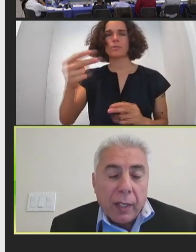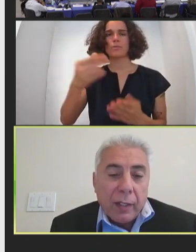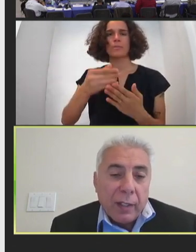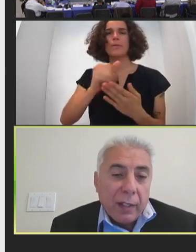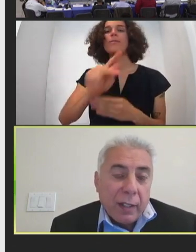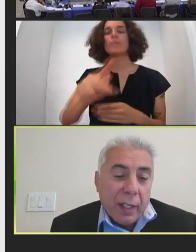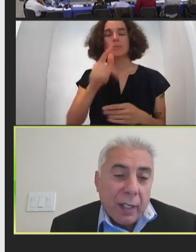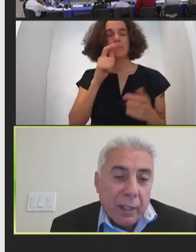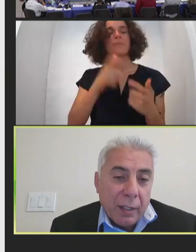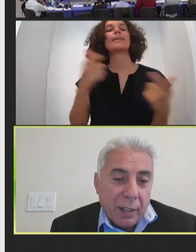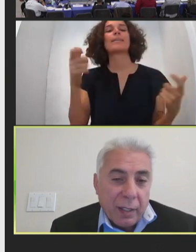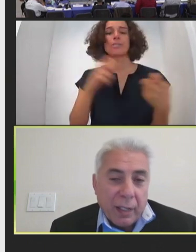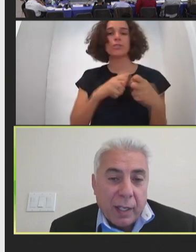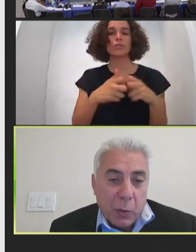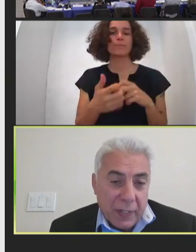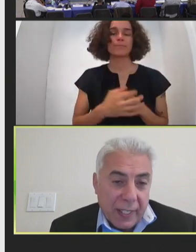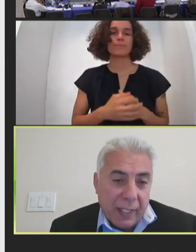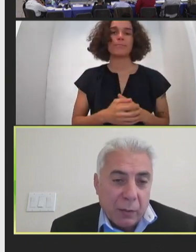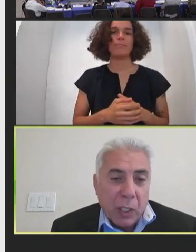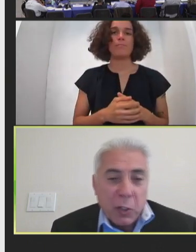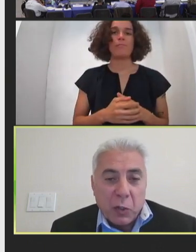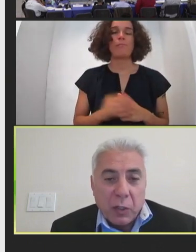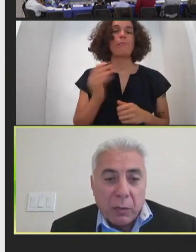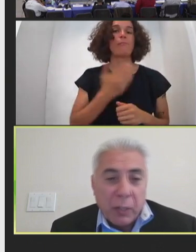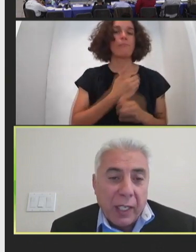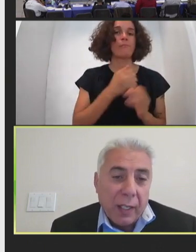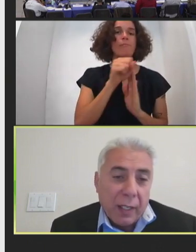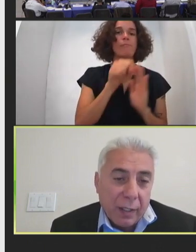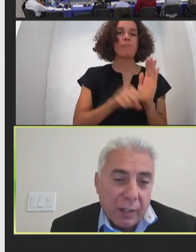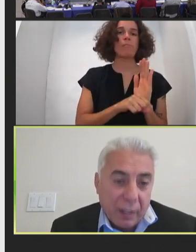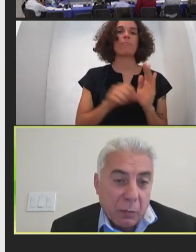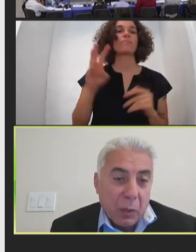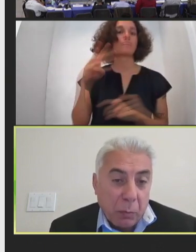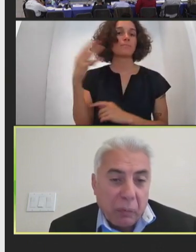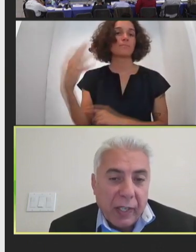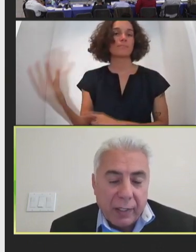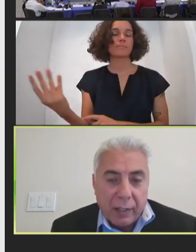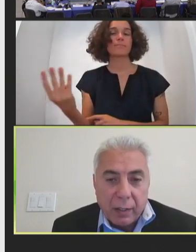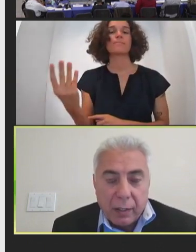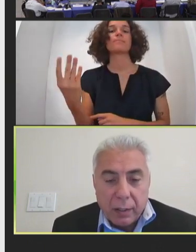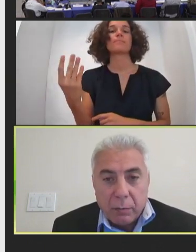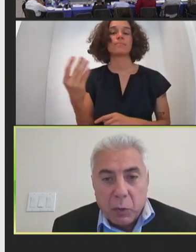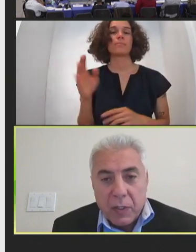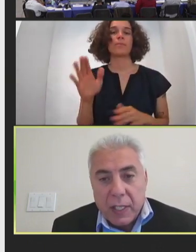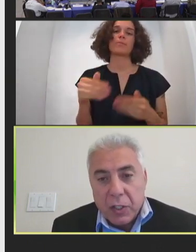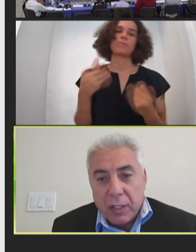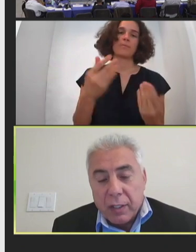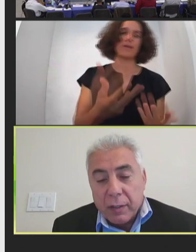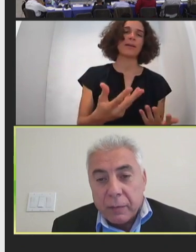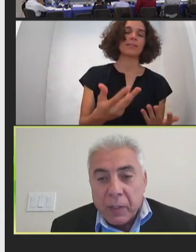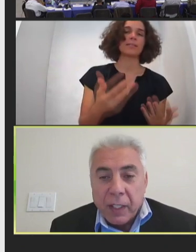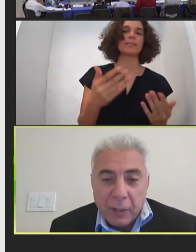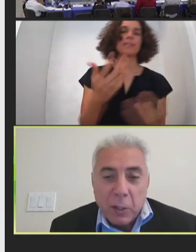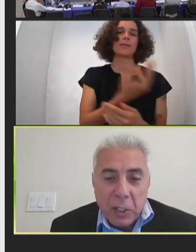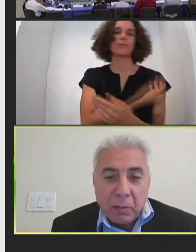And in in our state, in Washington, we had -- they were provided -- immunization leadership in